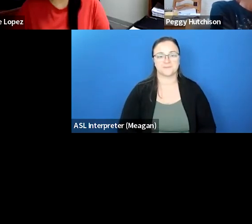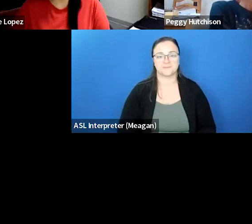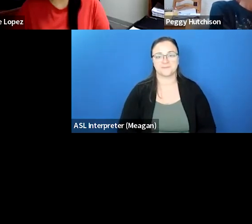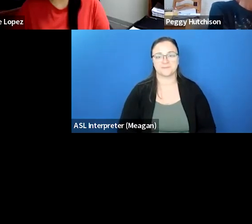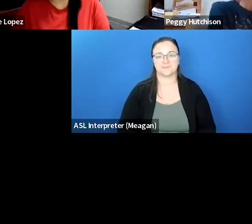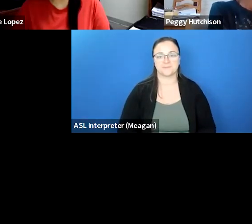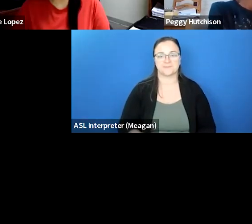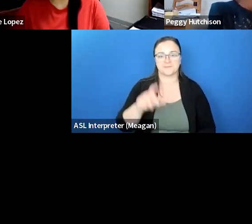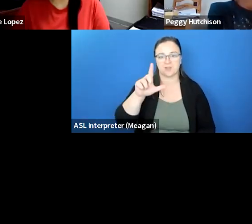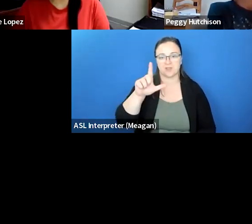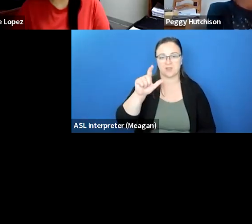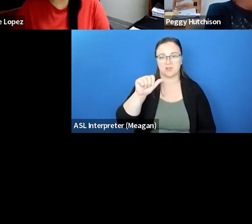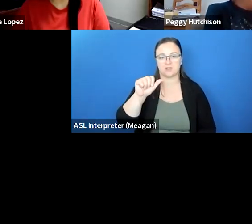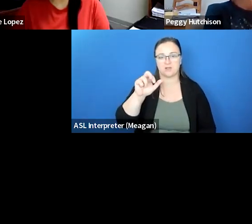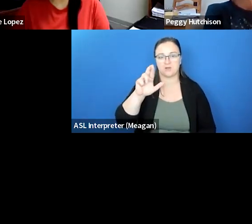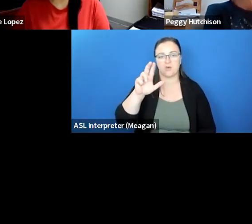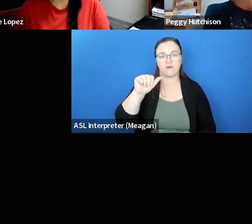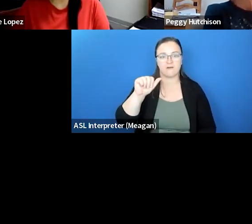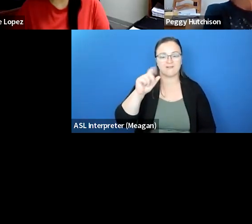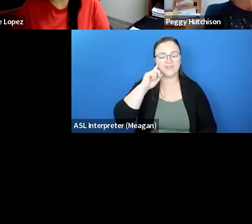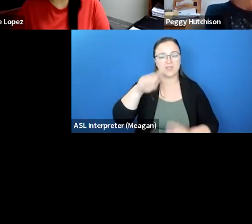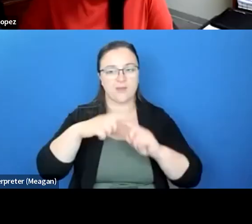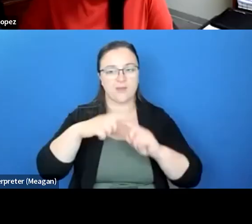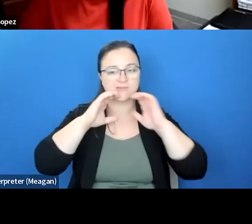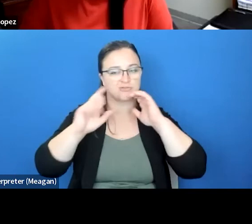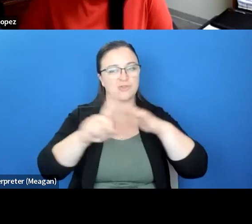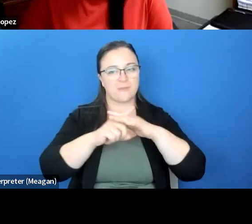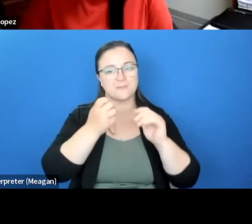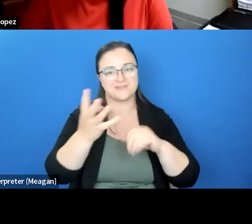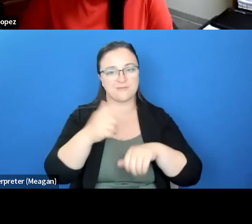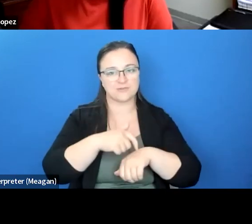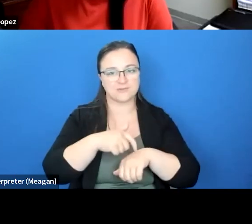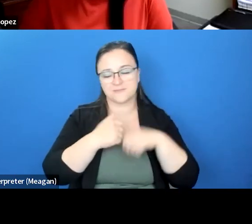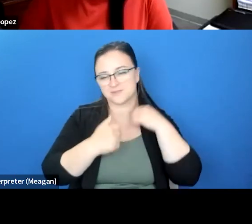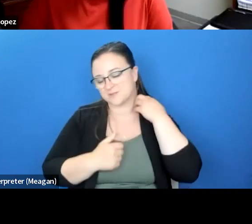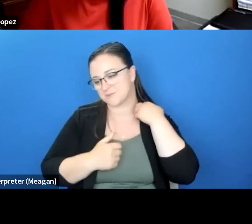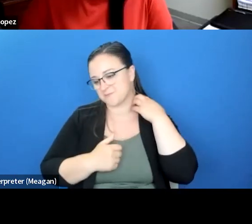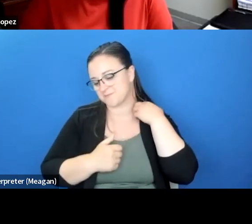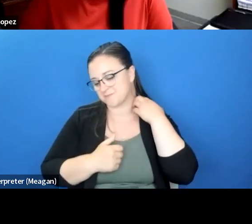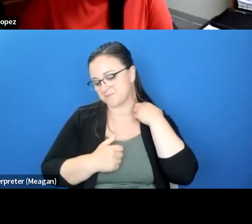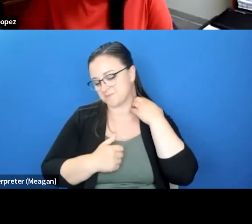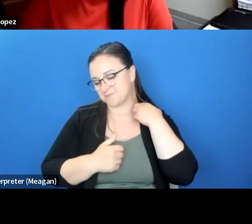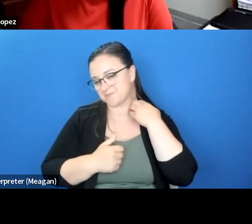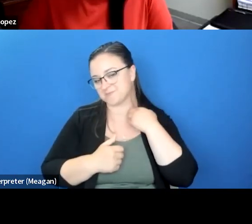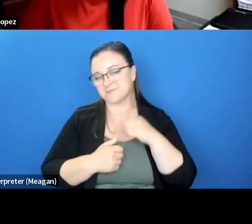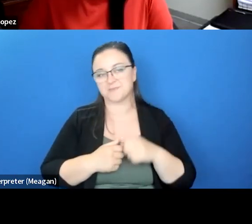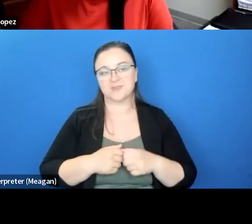Yeah, when thinking about communication and this has come up in several questions is just, you know, how do we think